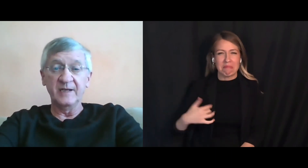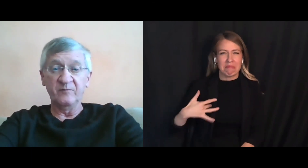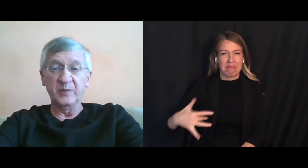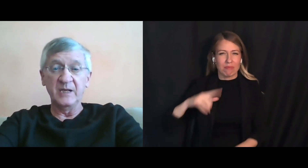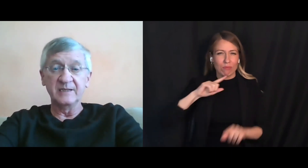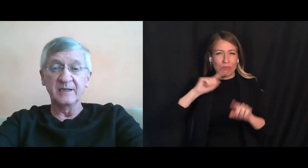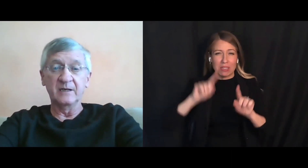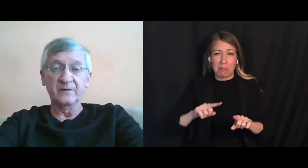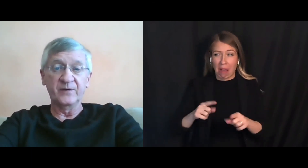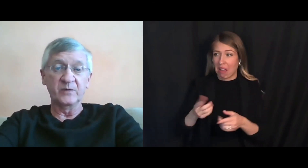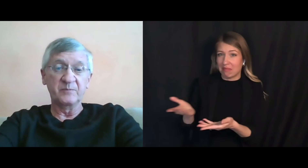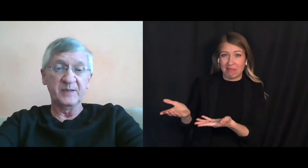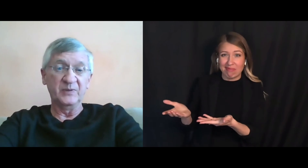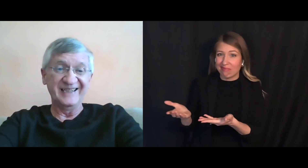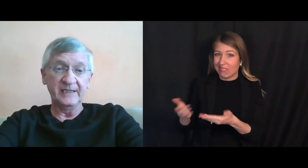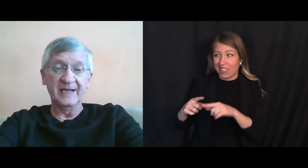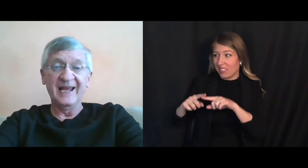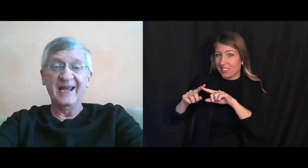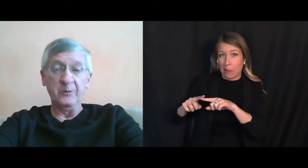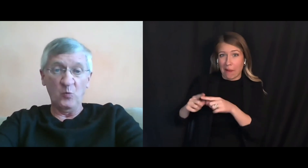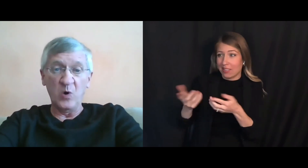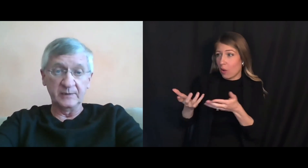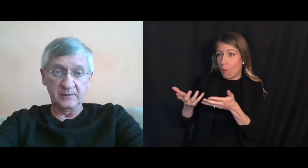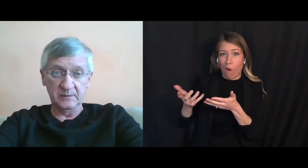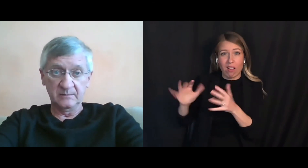and deafblind, and hard of hearing people need and want.